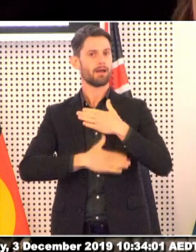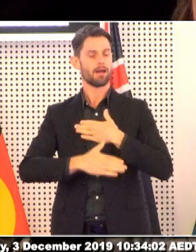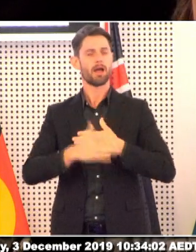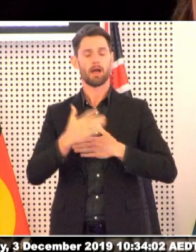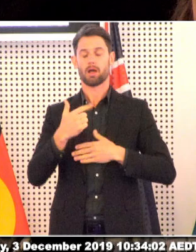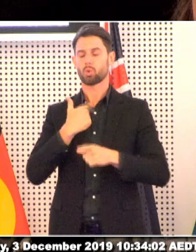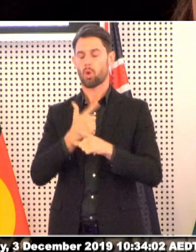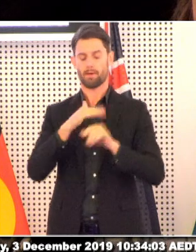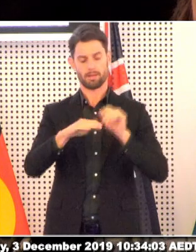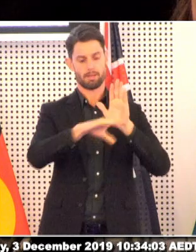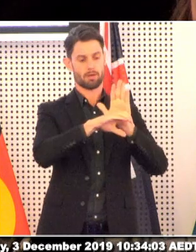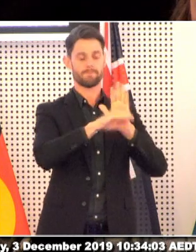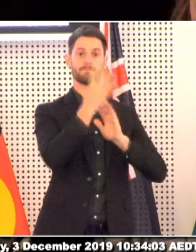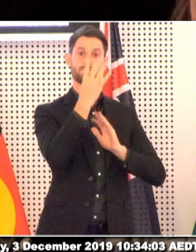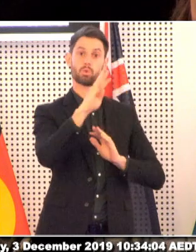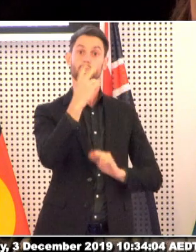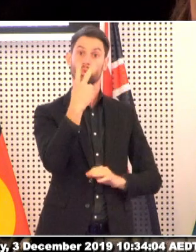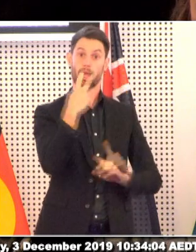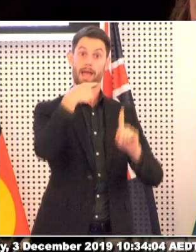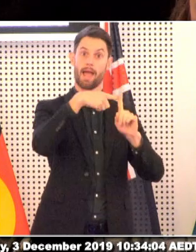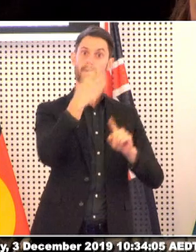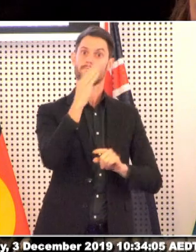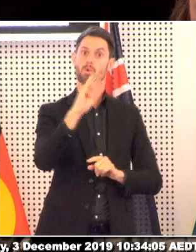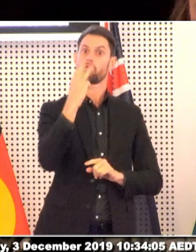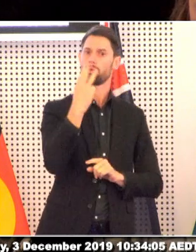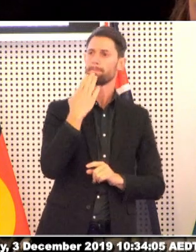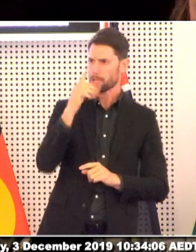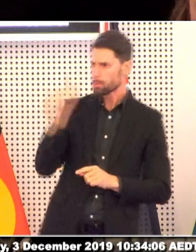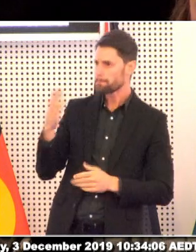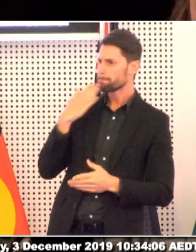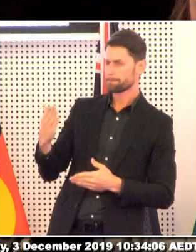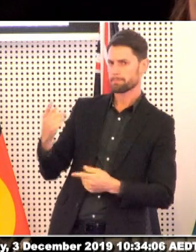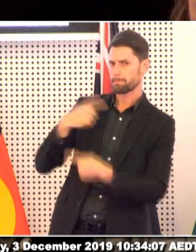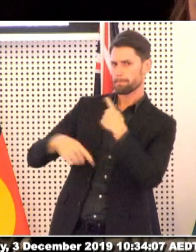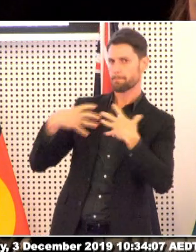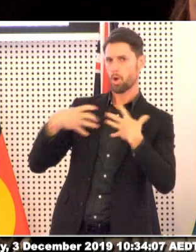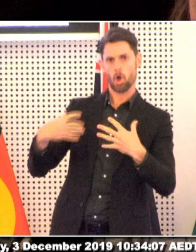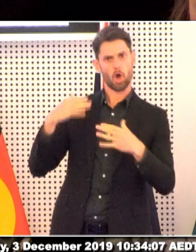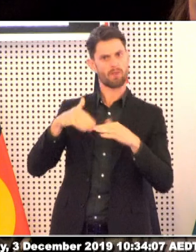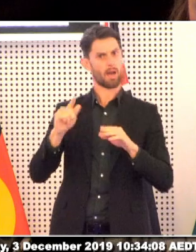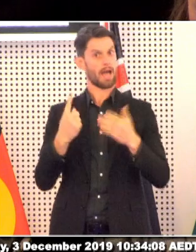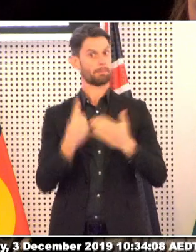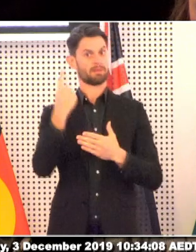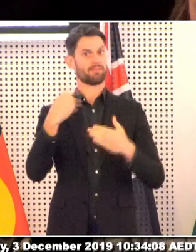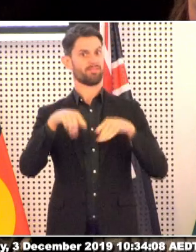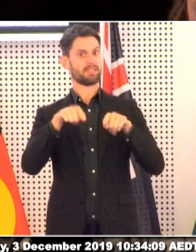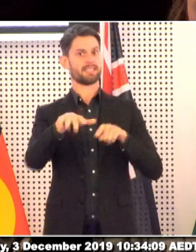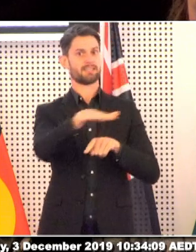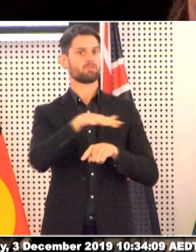42, 43 of your statement. Are you able to expand upon some of the consequences that can arise for such people?